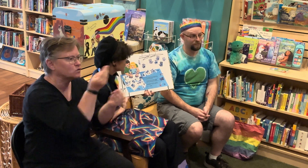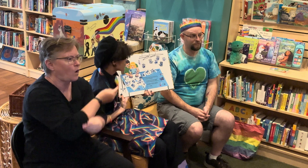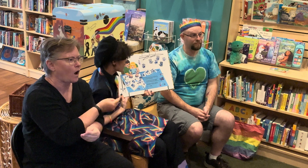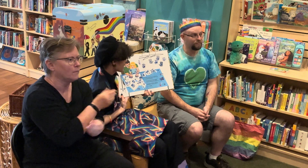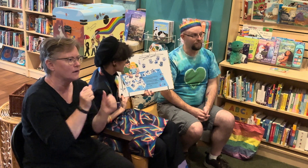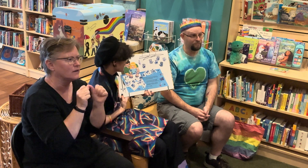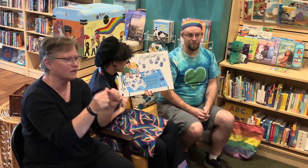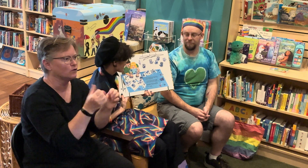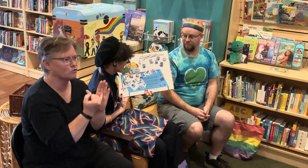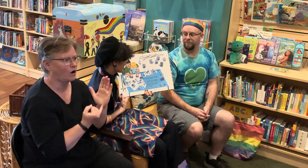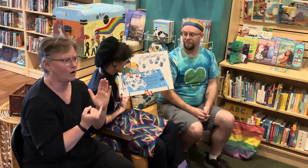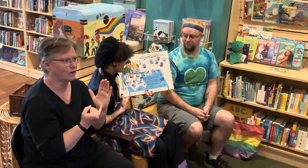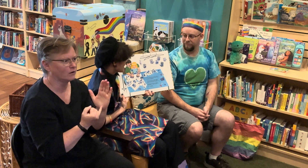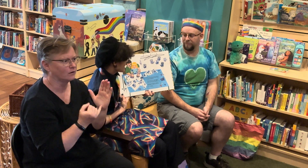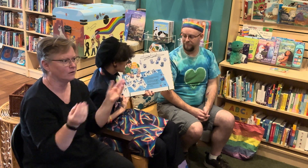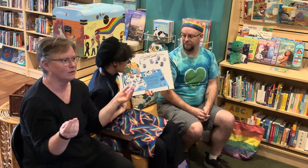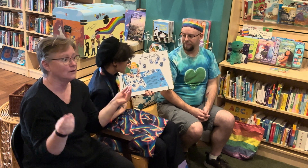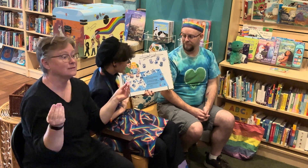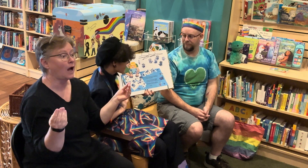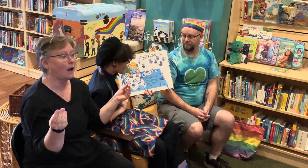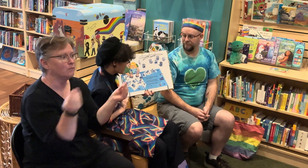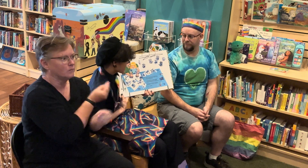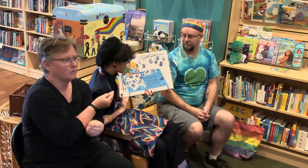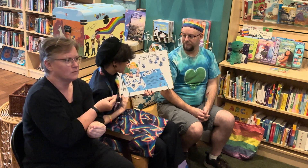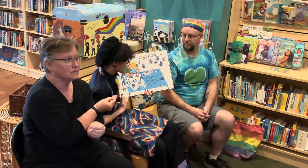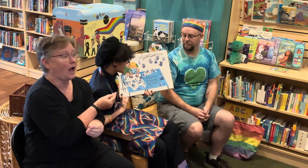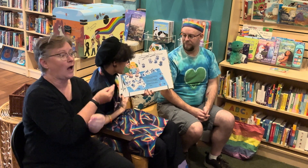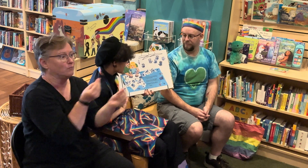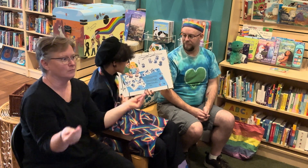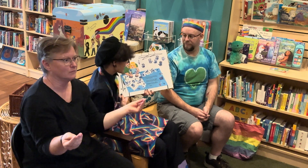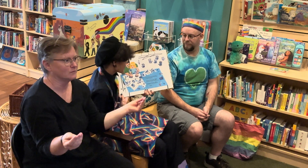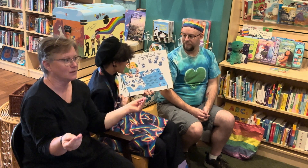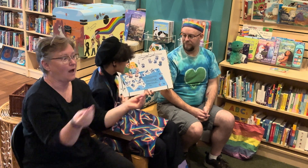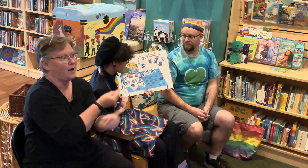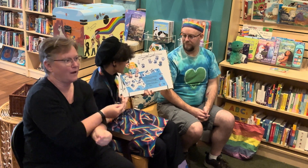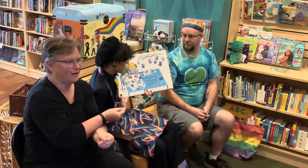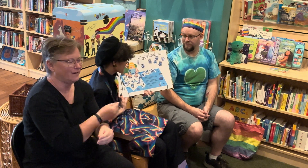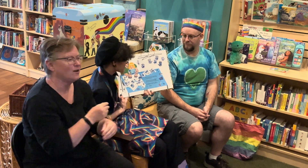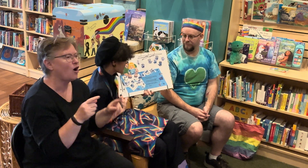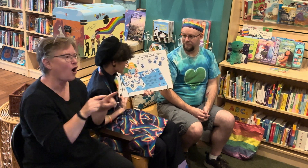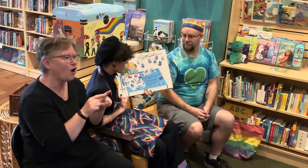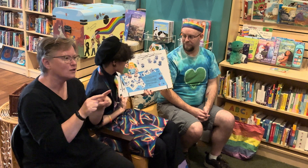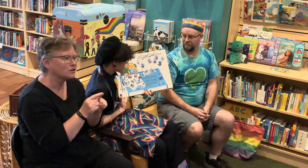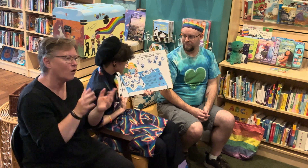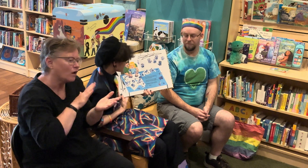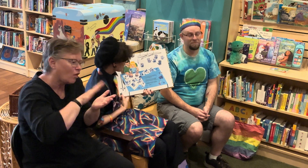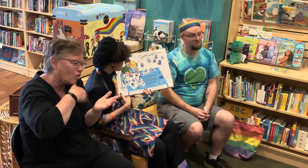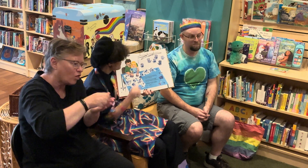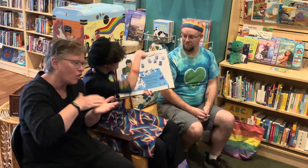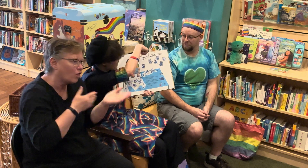drawing. Keith also painted Kristen's hands and pressed them on paper to make prints. Look, a